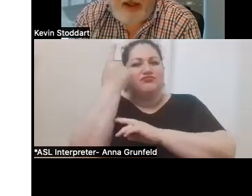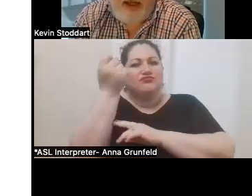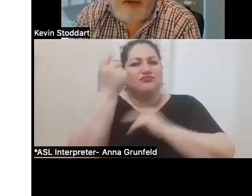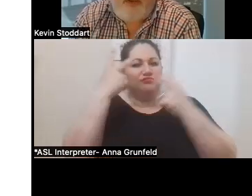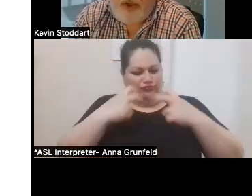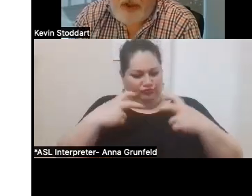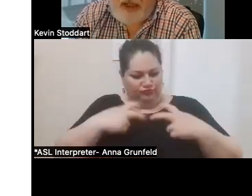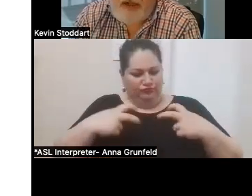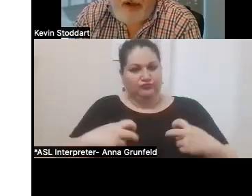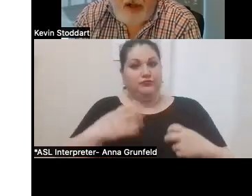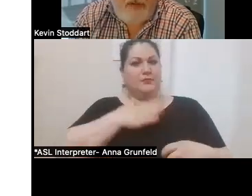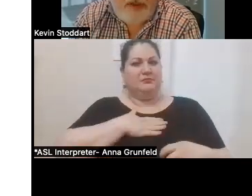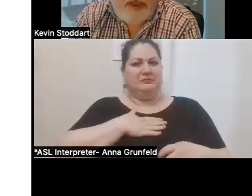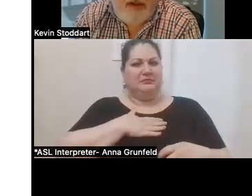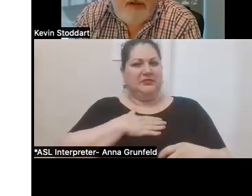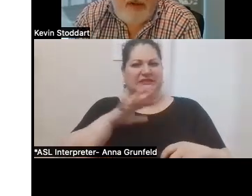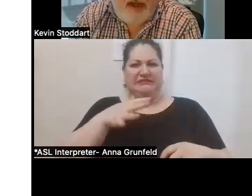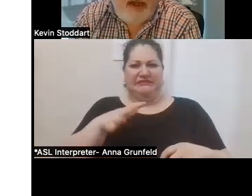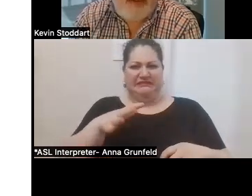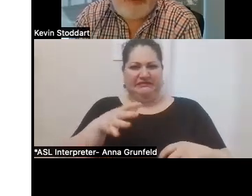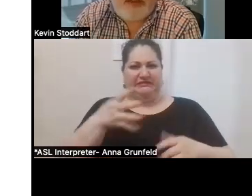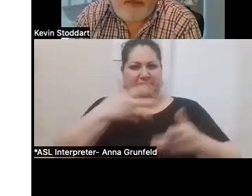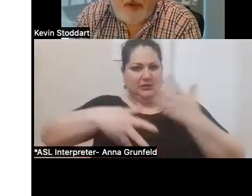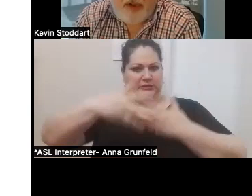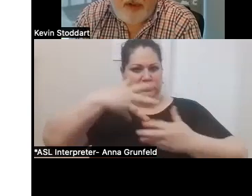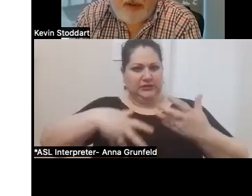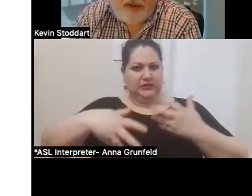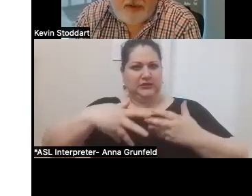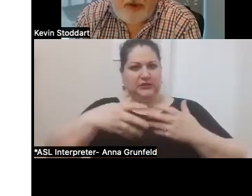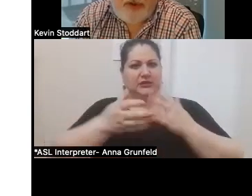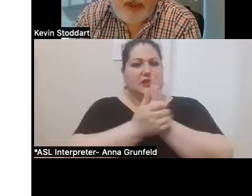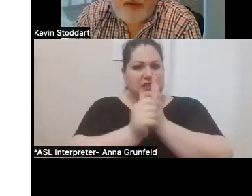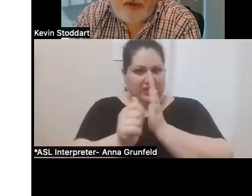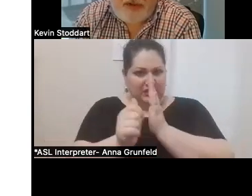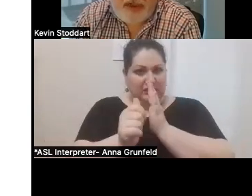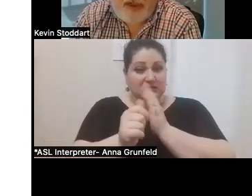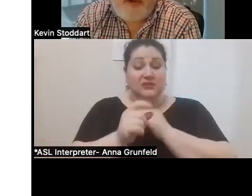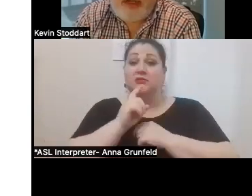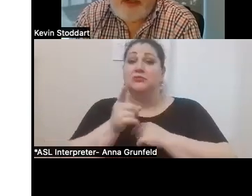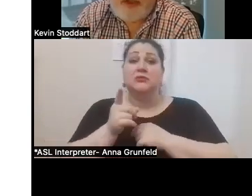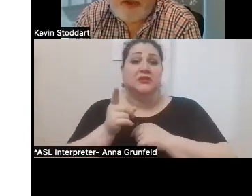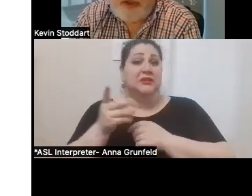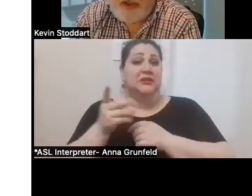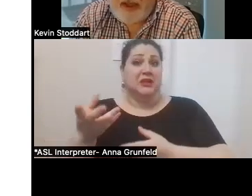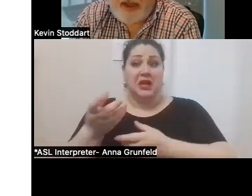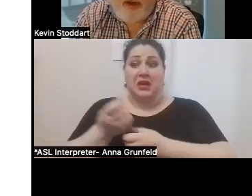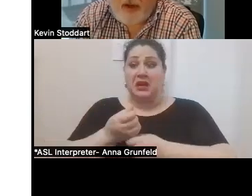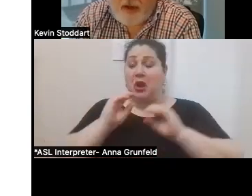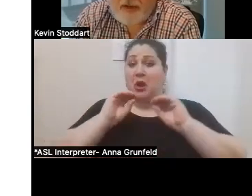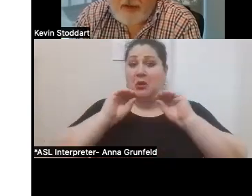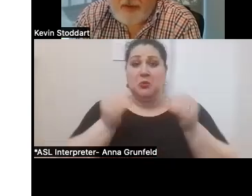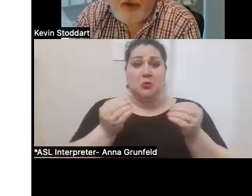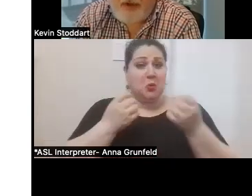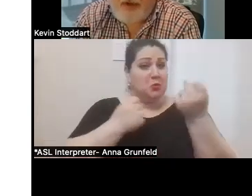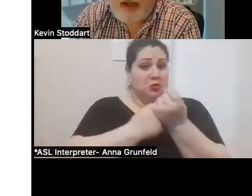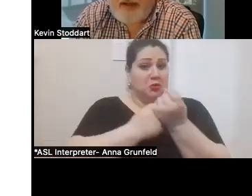Had really not received any support social skills interventions at all throughout their life.